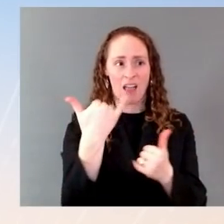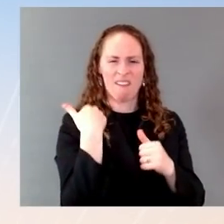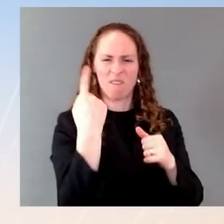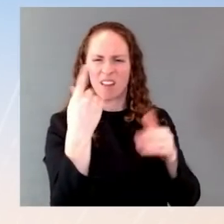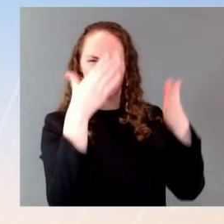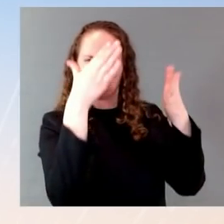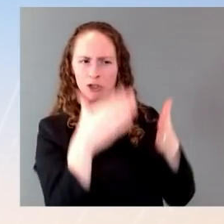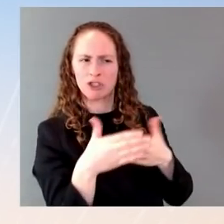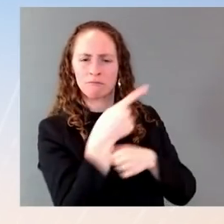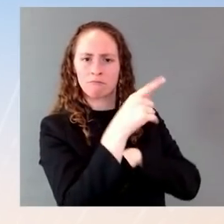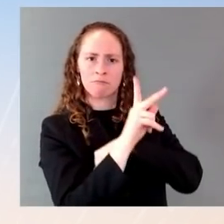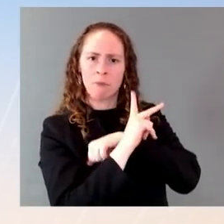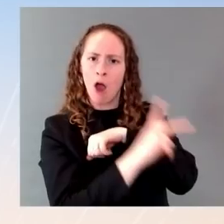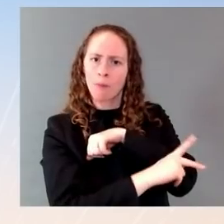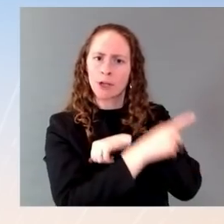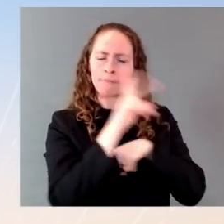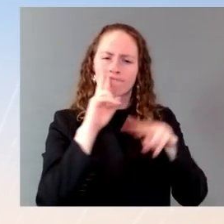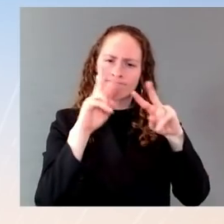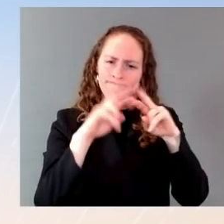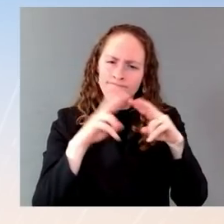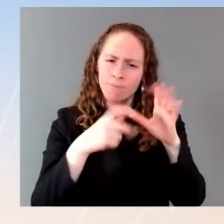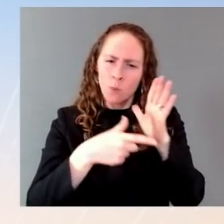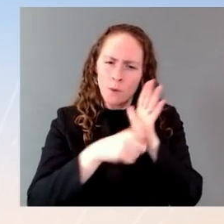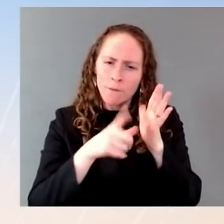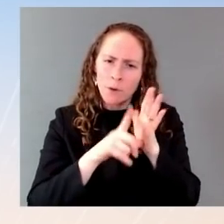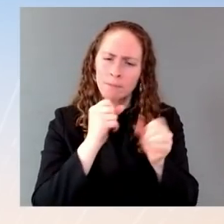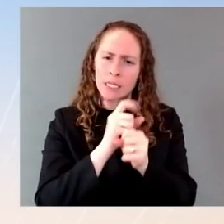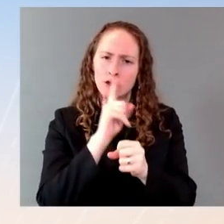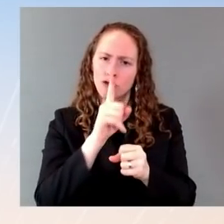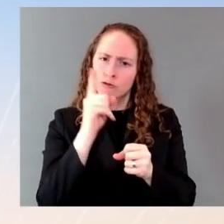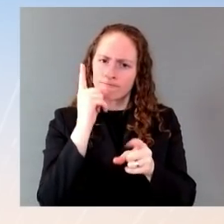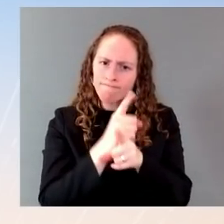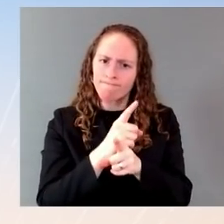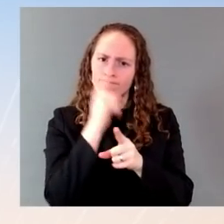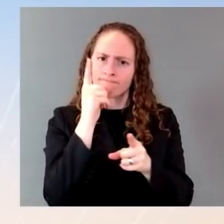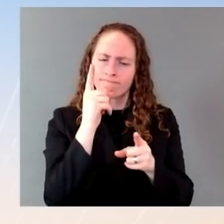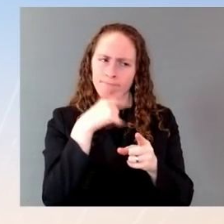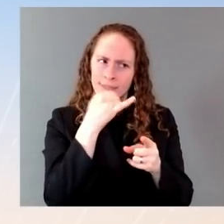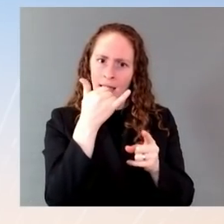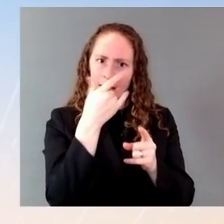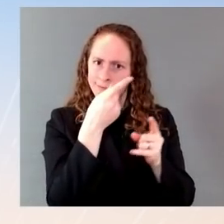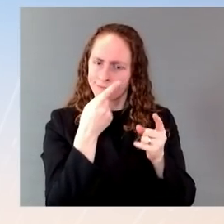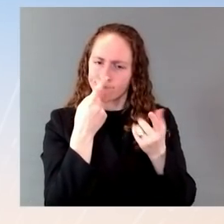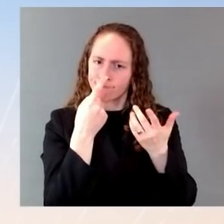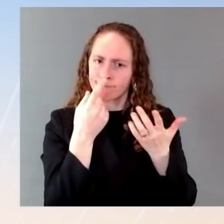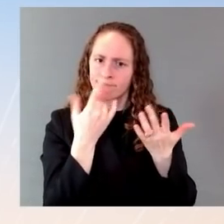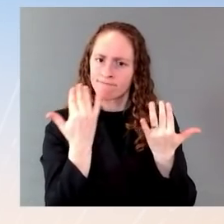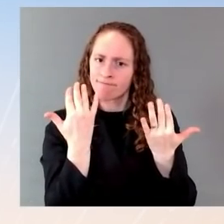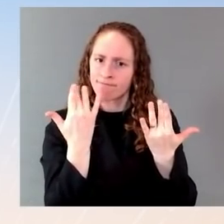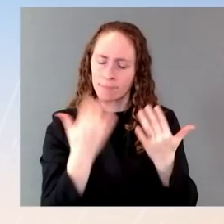that on Friday and Saturday, 8 of the 12 Senate committees that were given reconciliation instruction submitted their final Senate texts